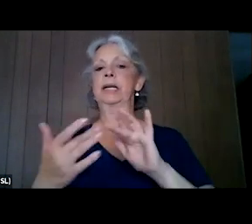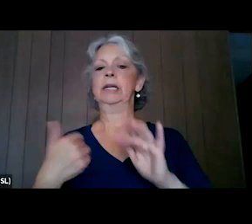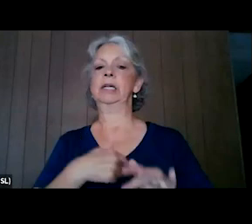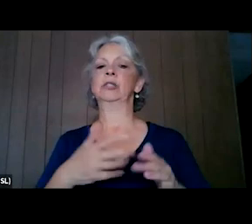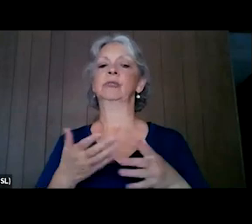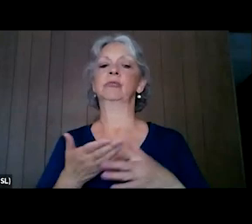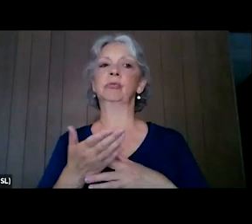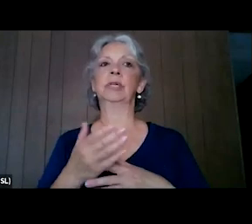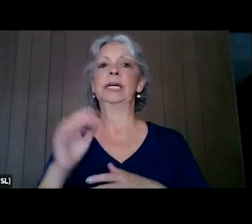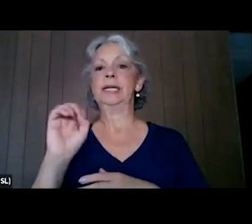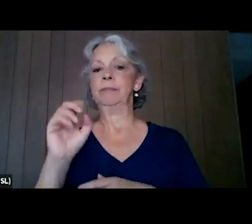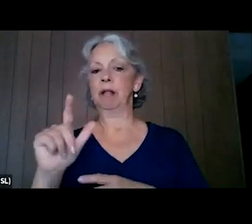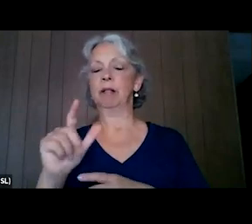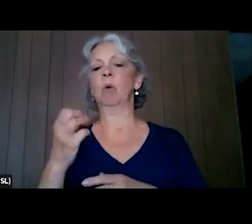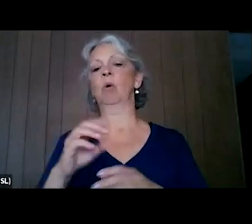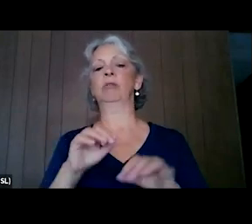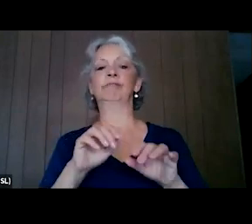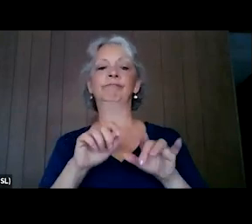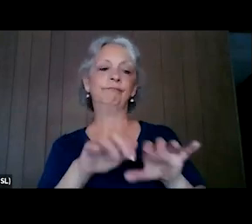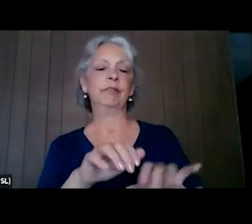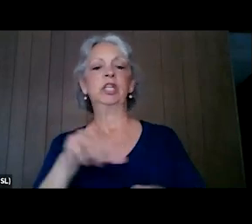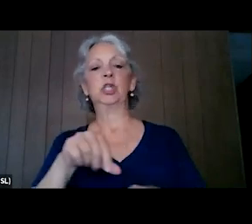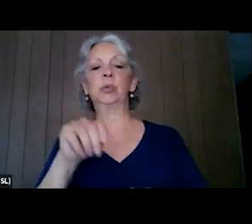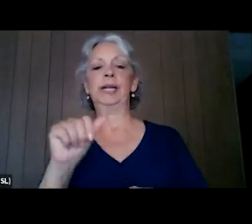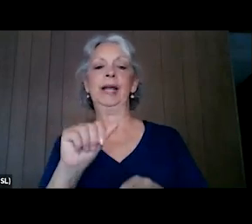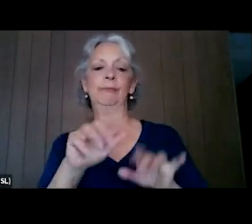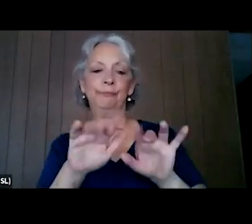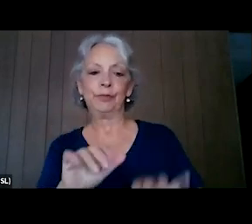or you can send a note to us via the Q&A. Next slide.